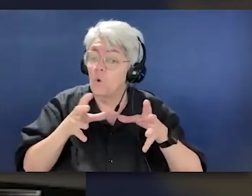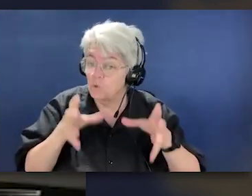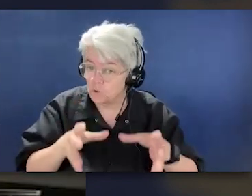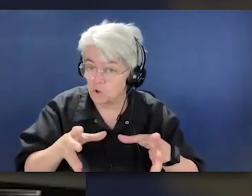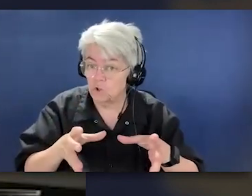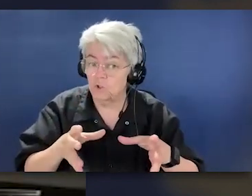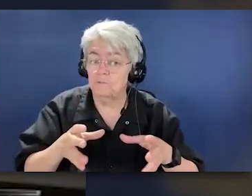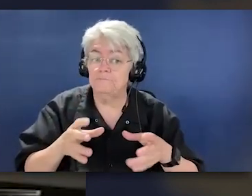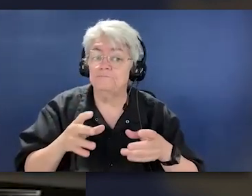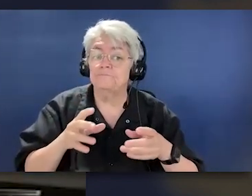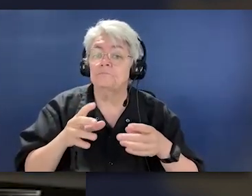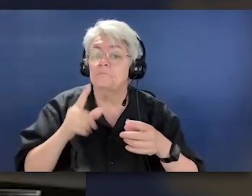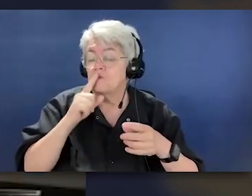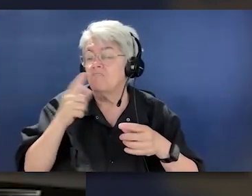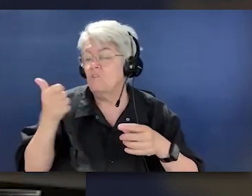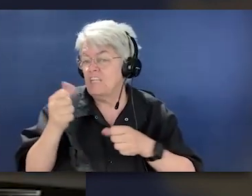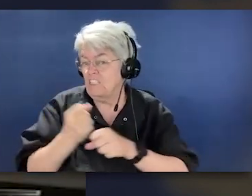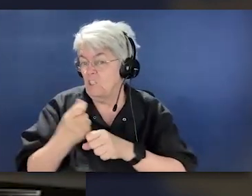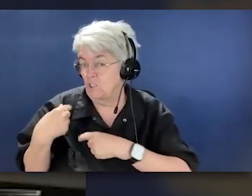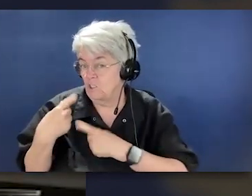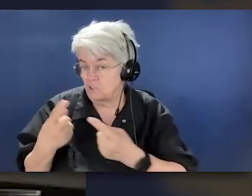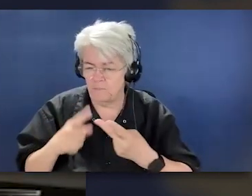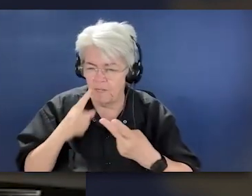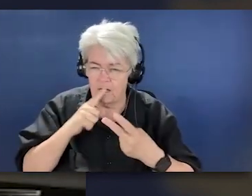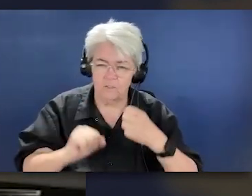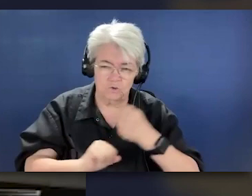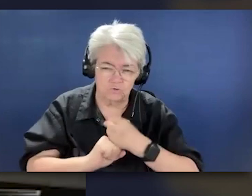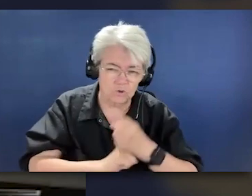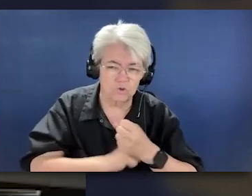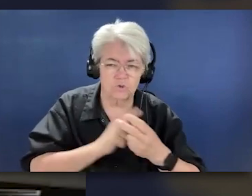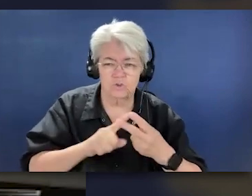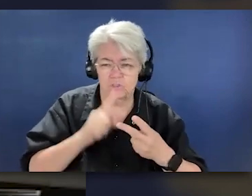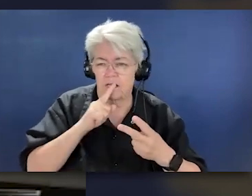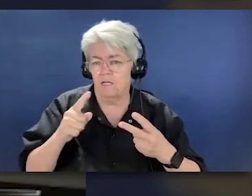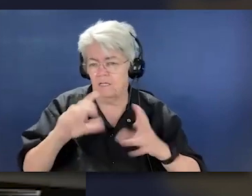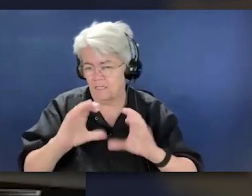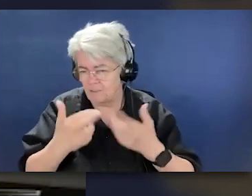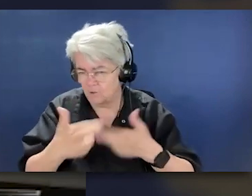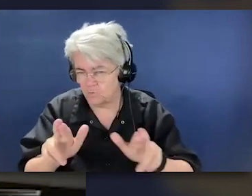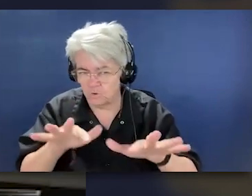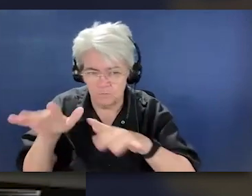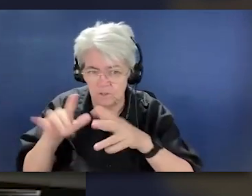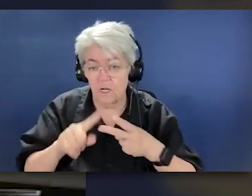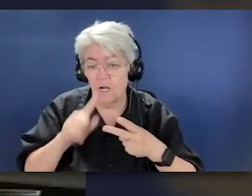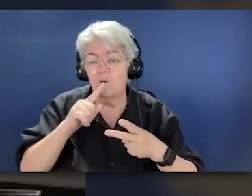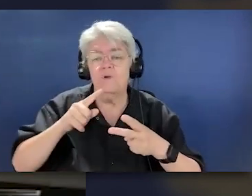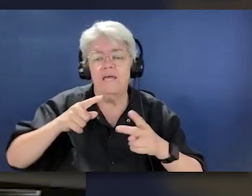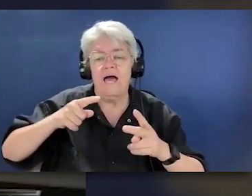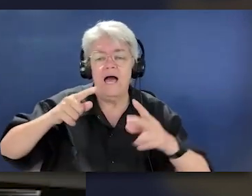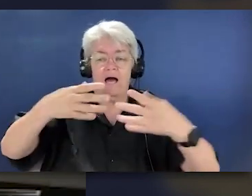years of the infrastructures and the four walls of our classrooms, we also have extraction becoming a